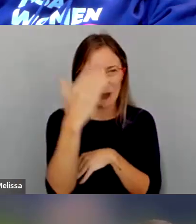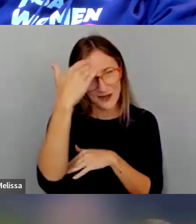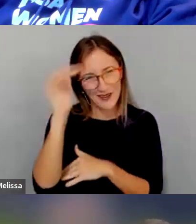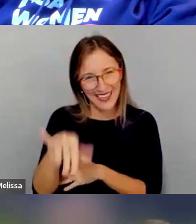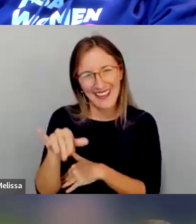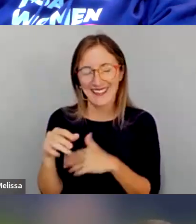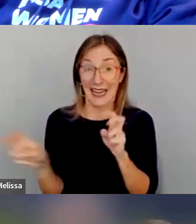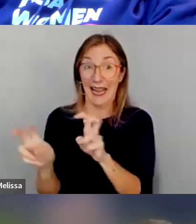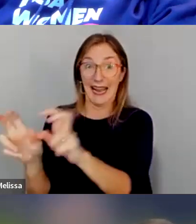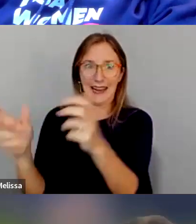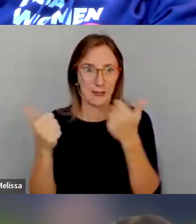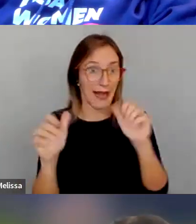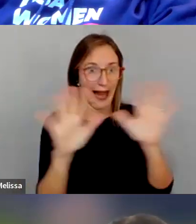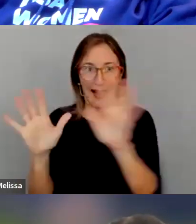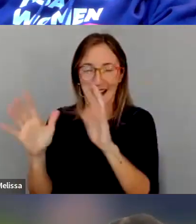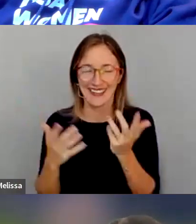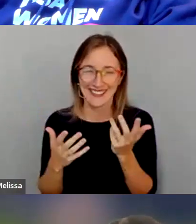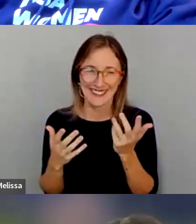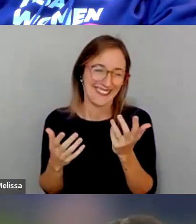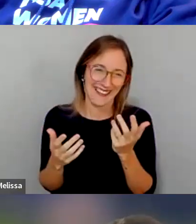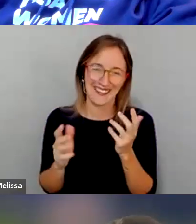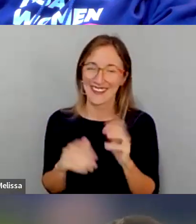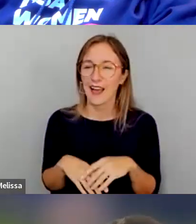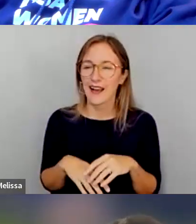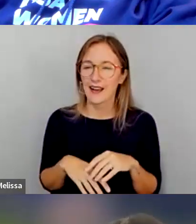a corn maze looking a little bit like a velociraptor just trying to find my